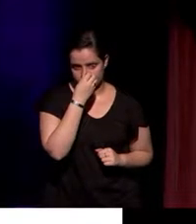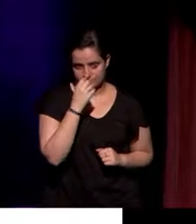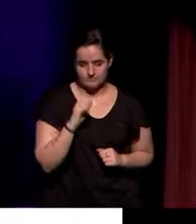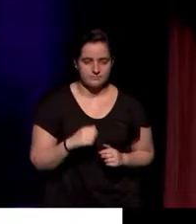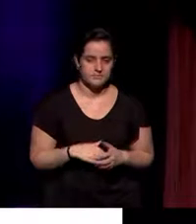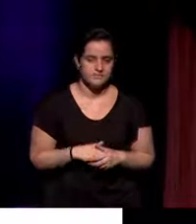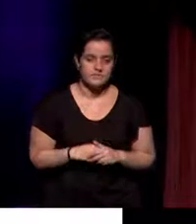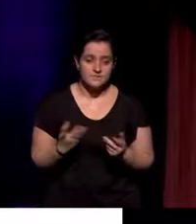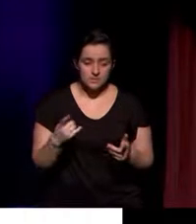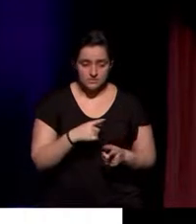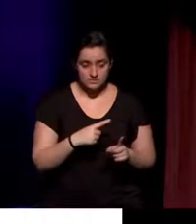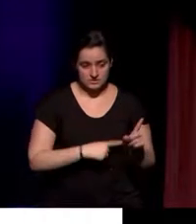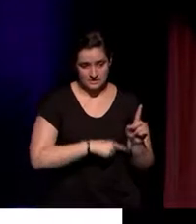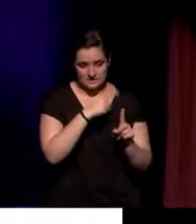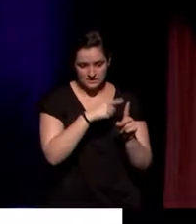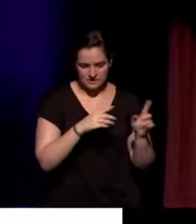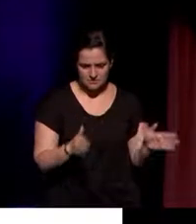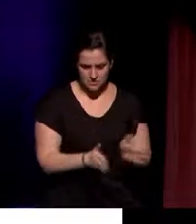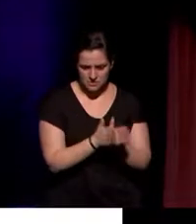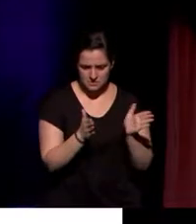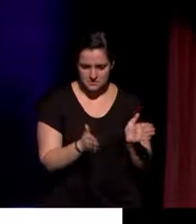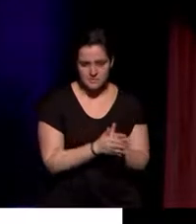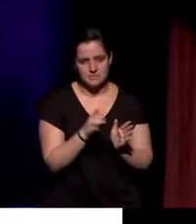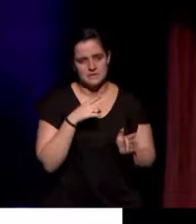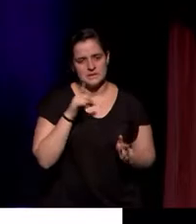And the level of poverty is at 54%,